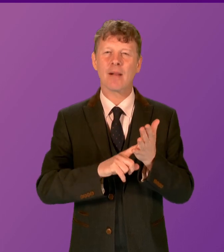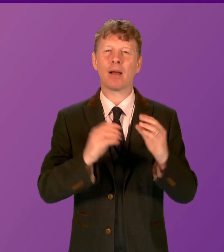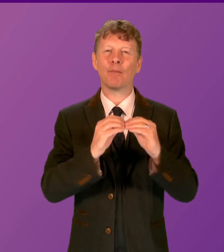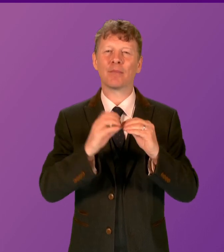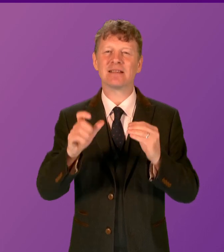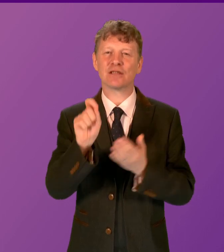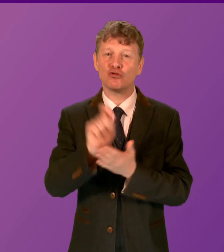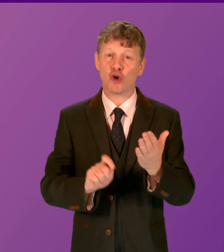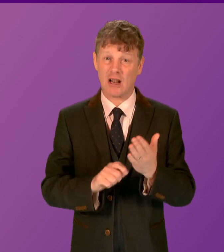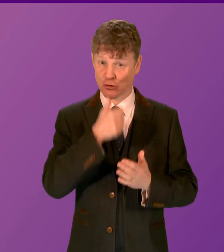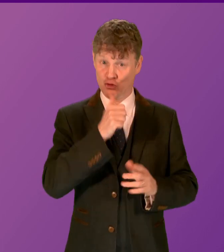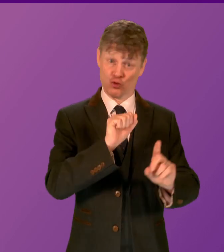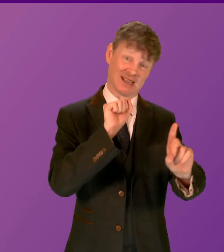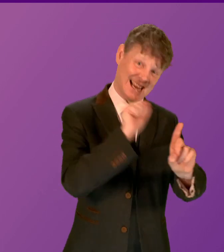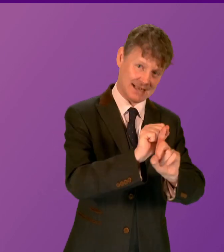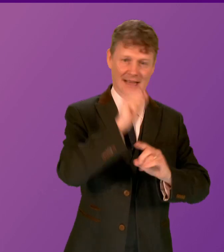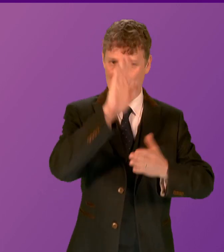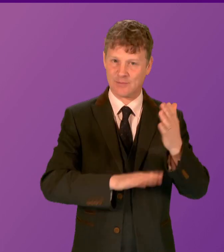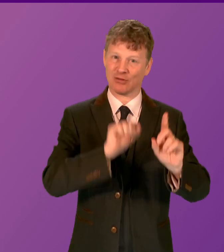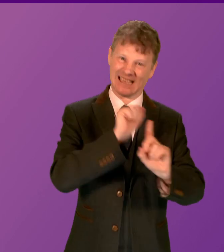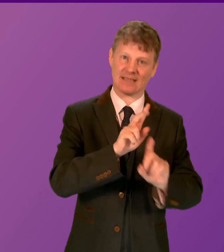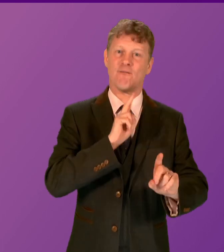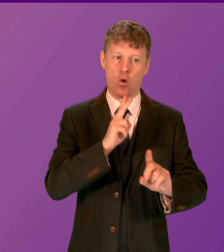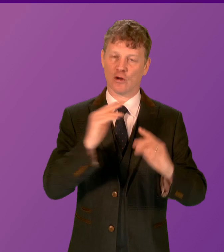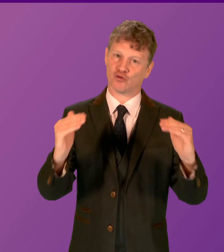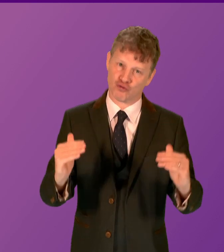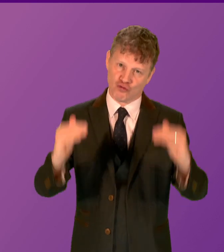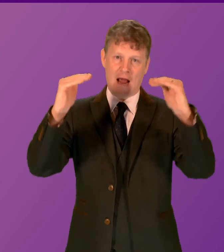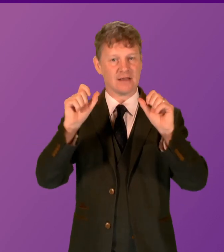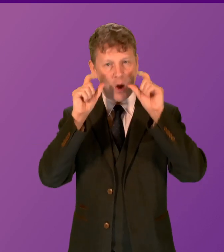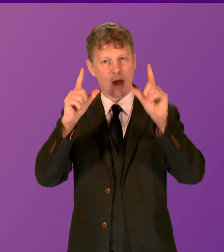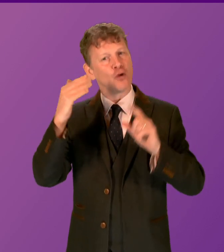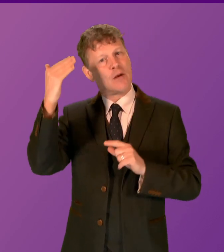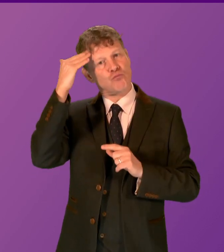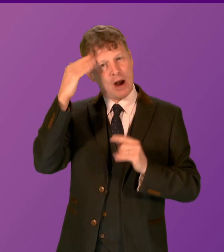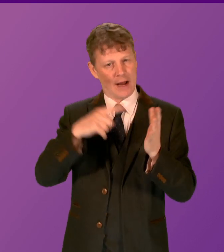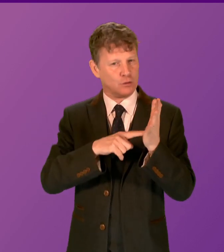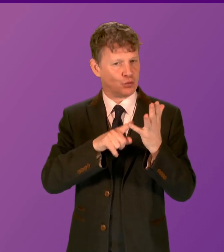He has used his experience and his voice to raise awareness of brain tumours.